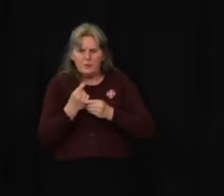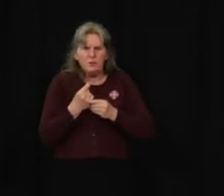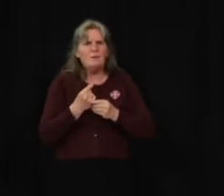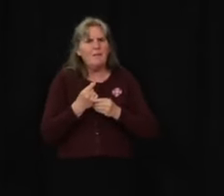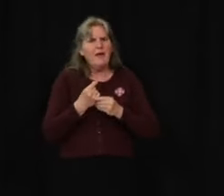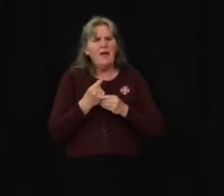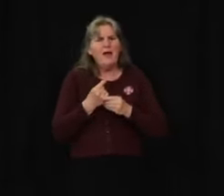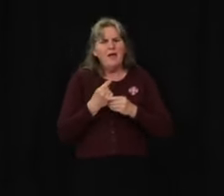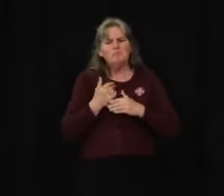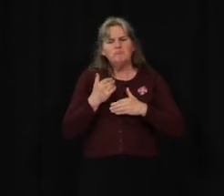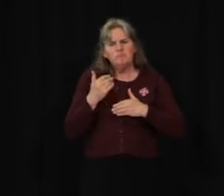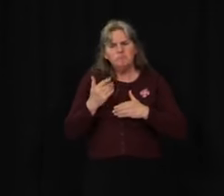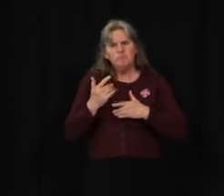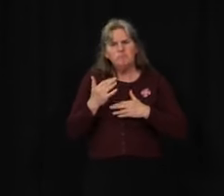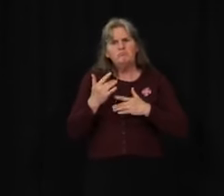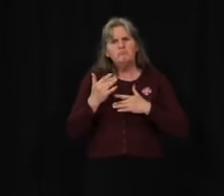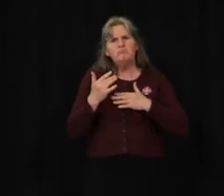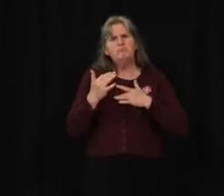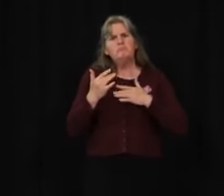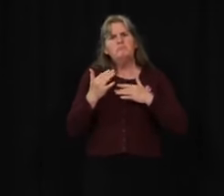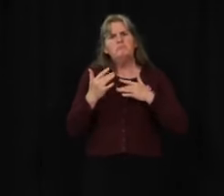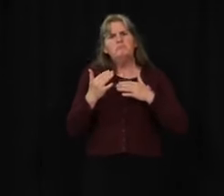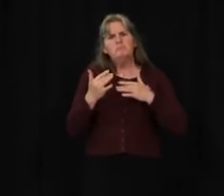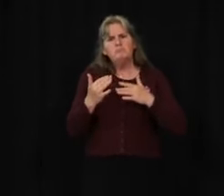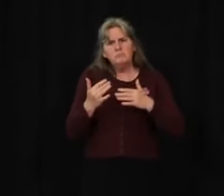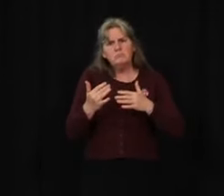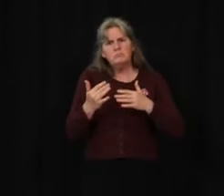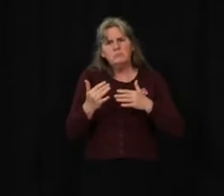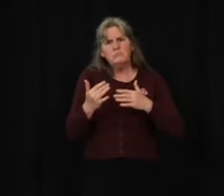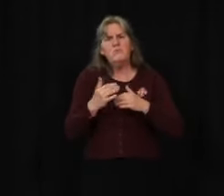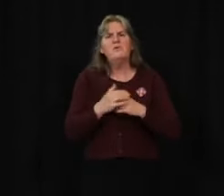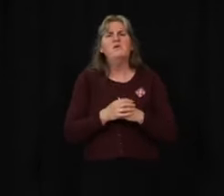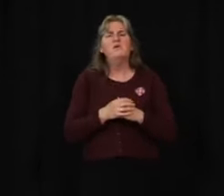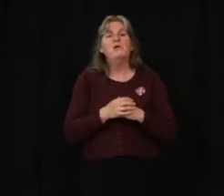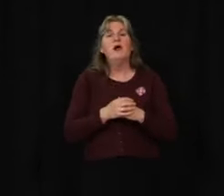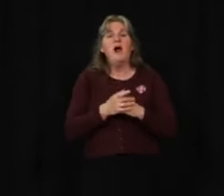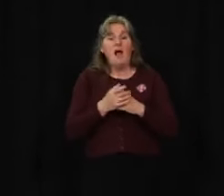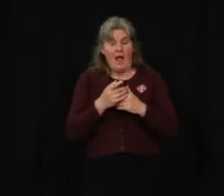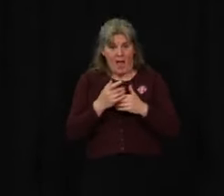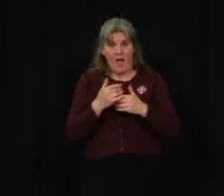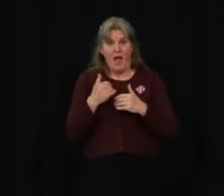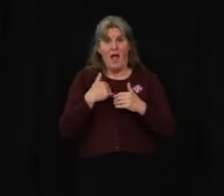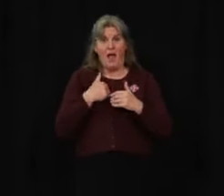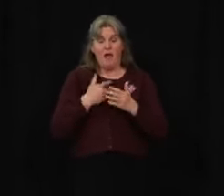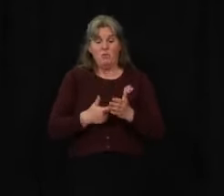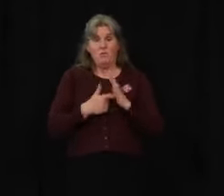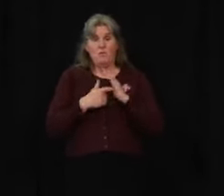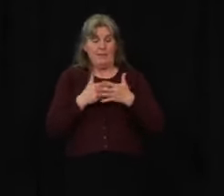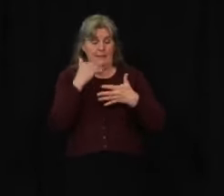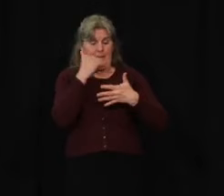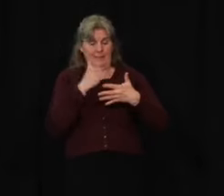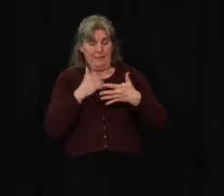Dino for example, they are moving forward on a plan to reopen. I know for example.